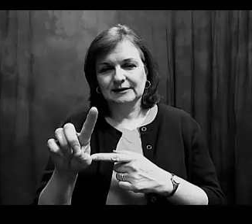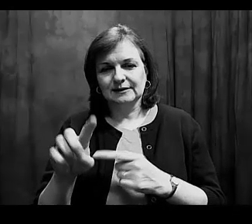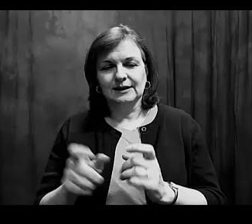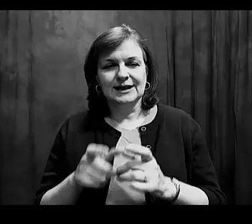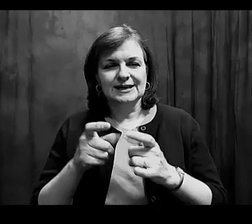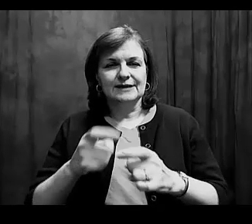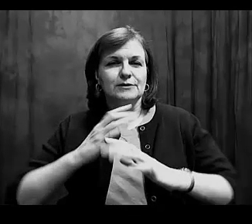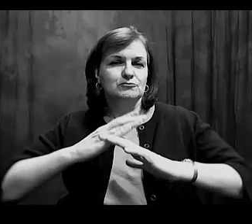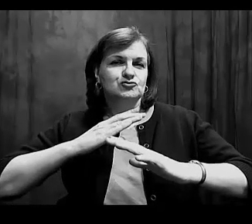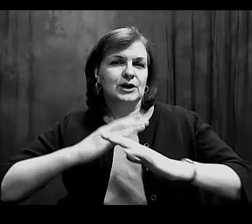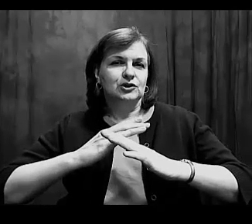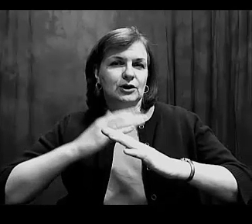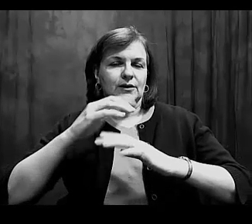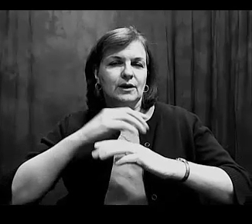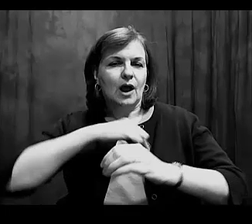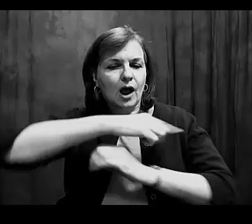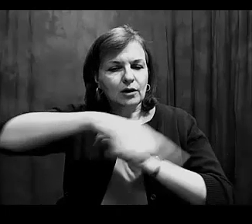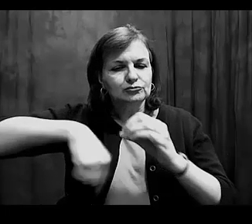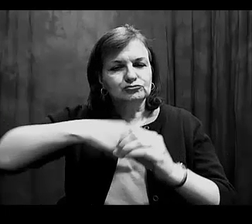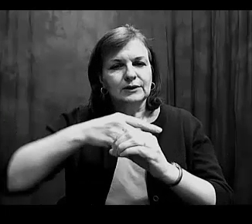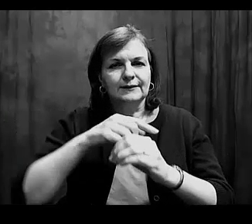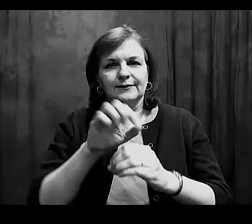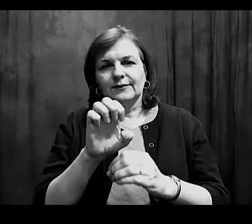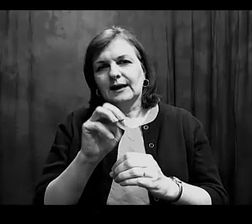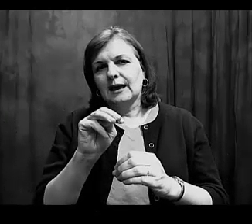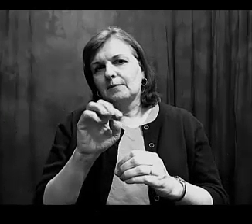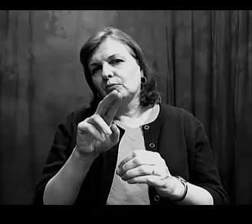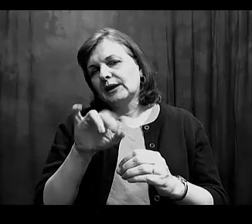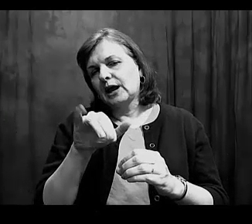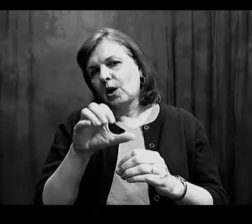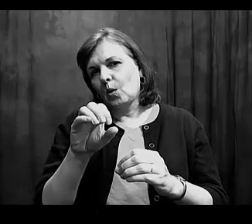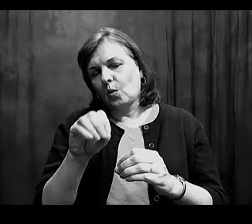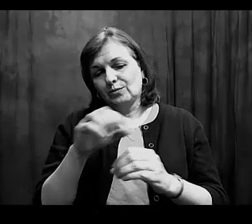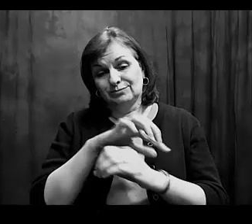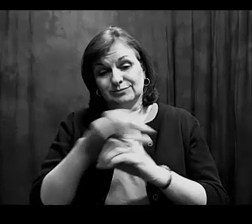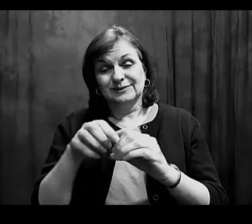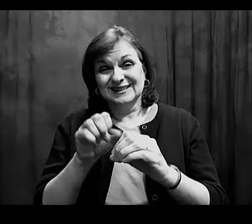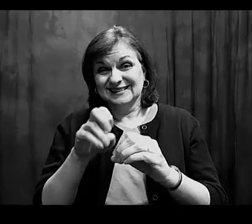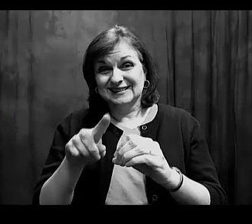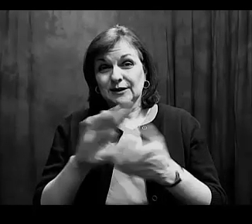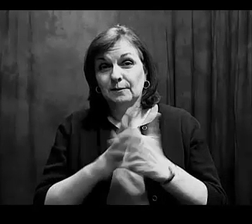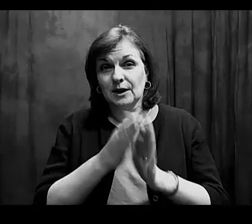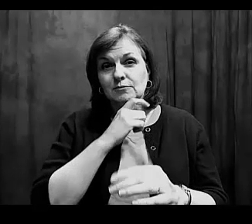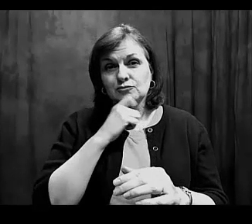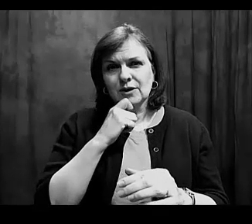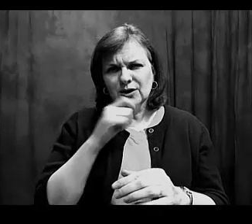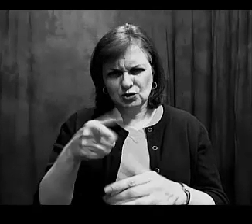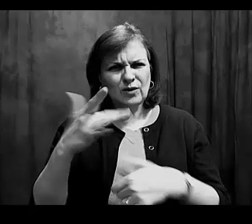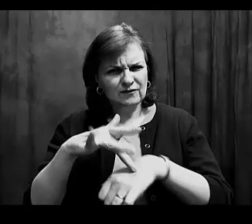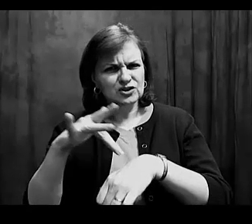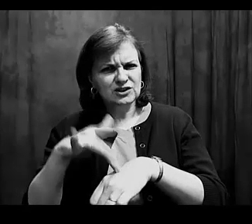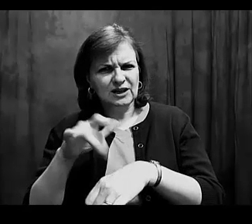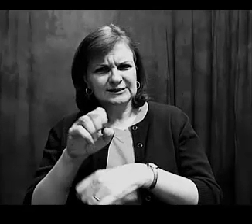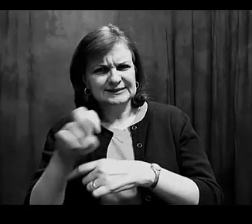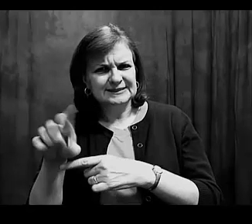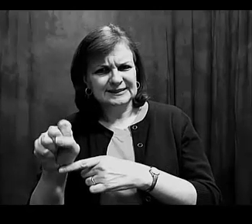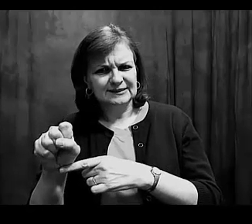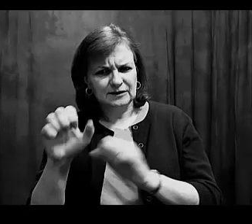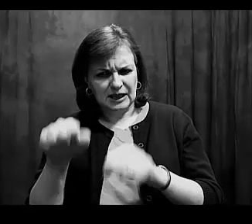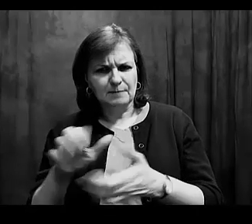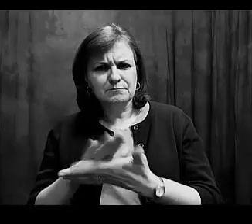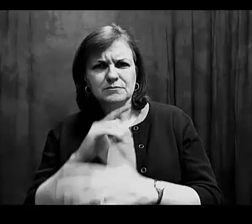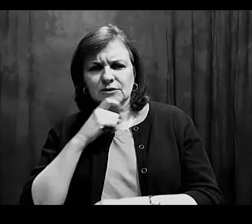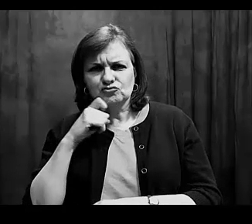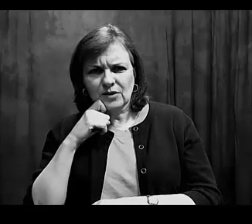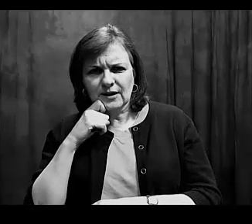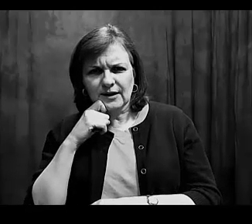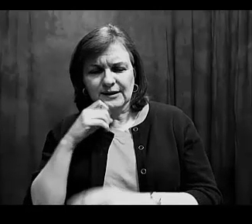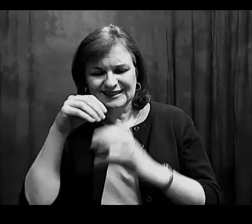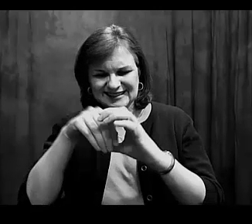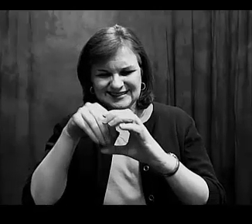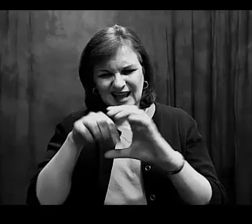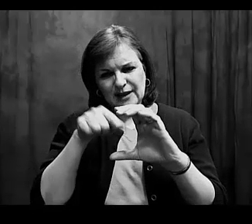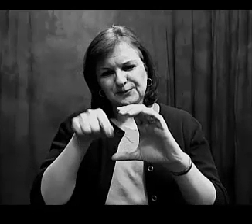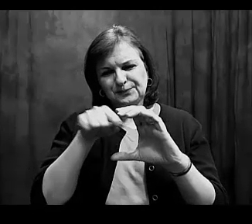structure around the embryo so this seed can dry out you've touched seeds - seeds are dry so inside is this little baby plant embryo